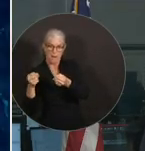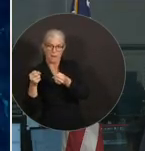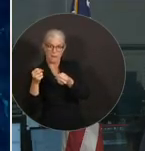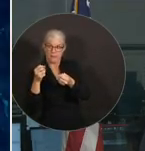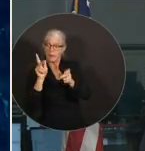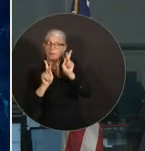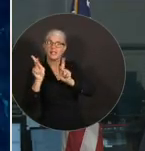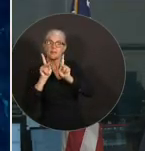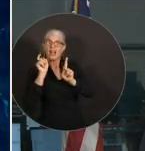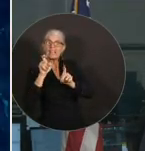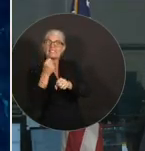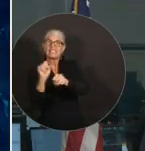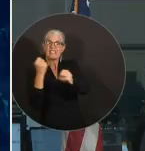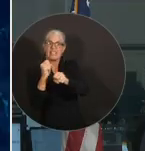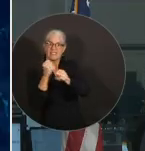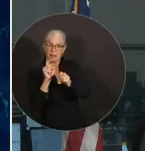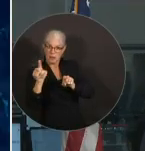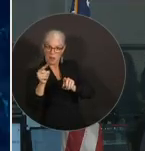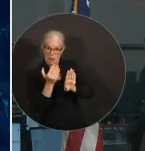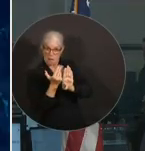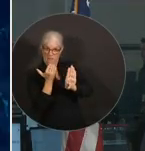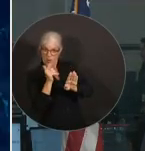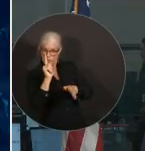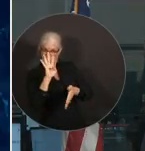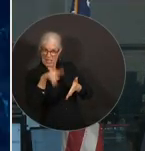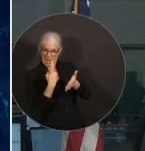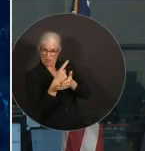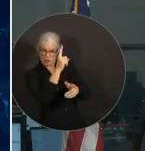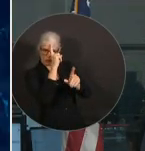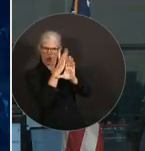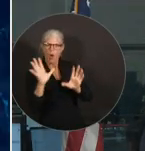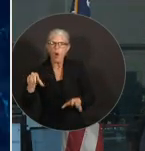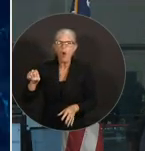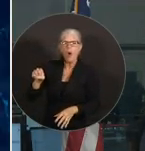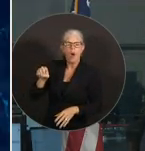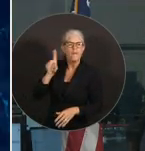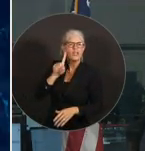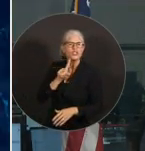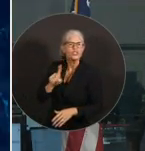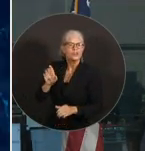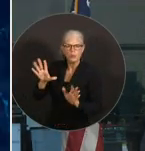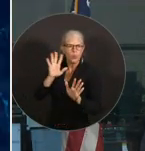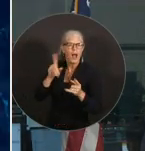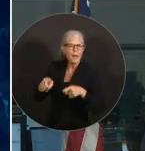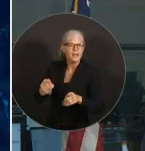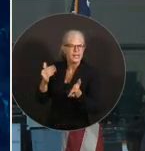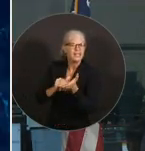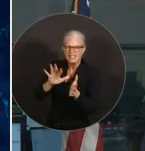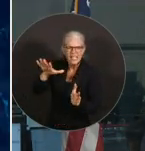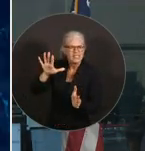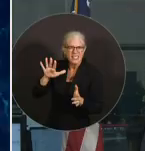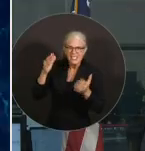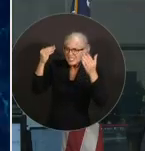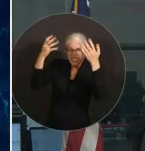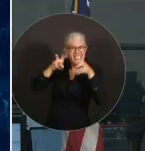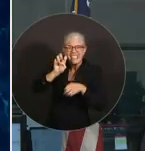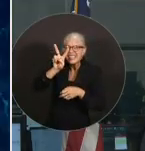FAMILY. YOU REFUSE KIND OF OUT THERE FOR SOME.